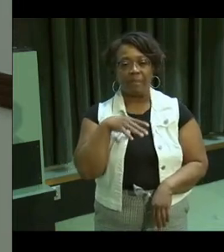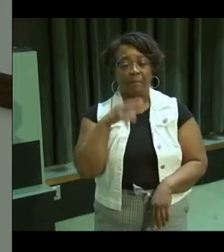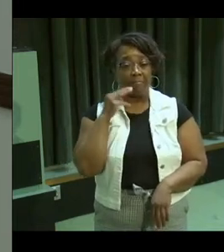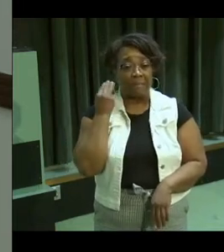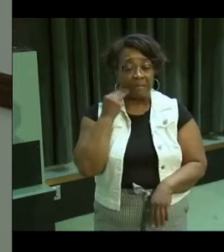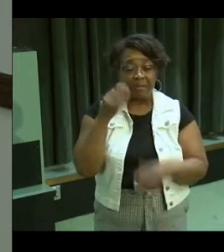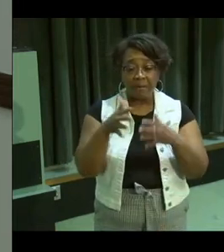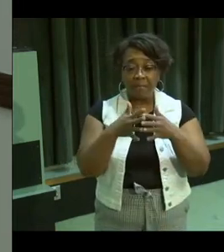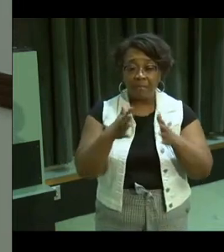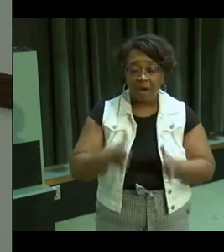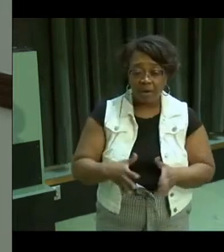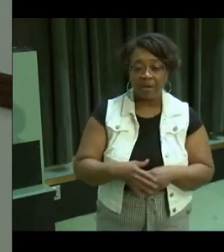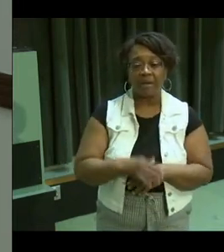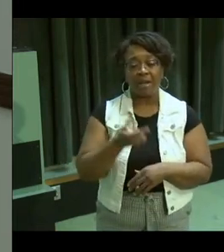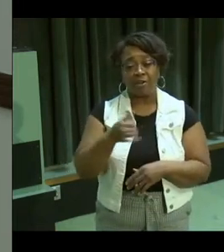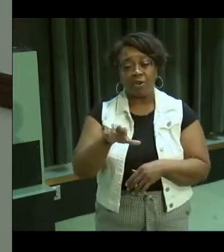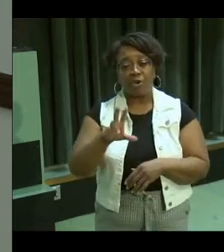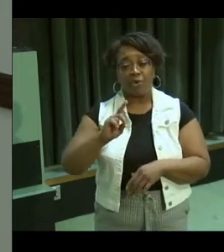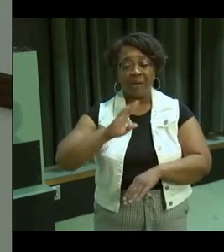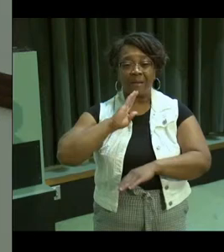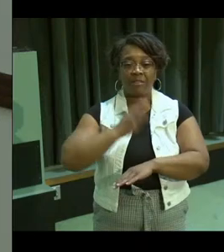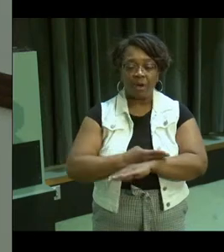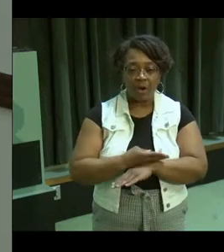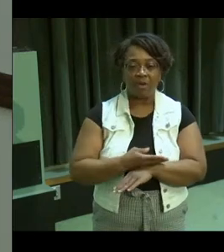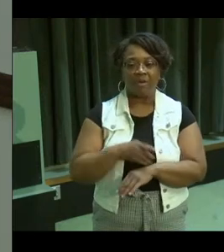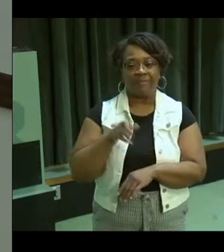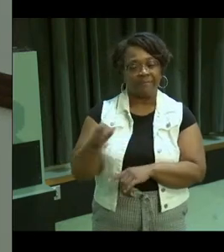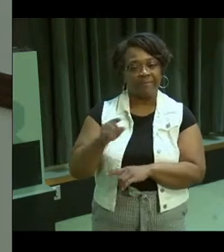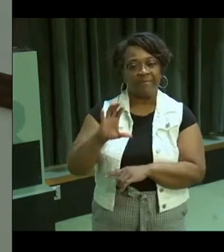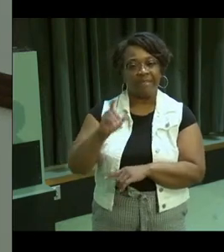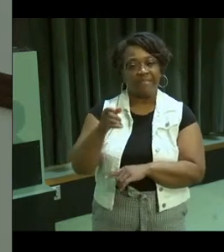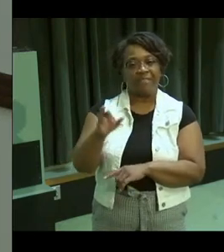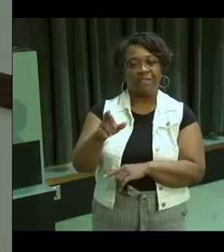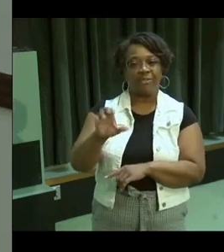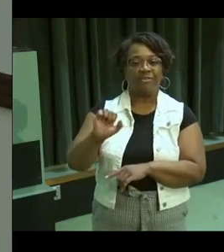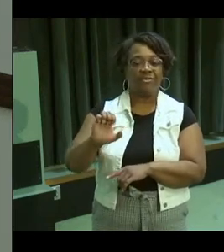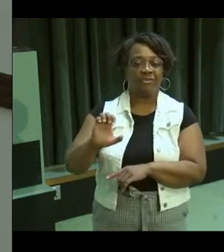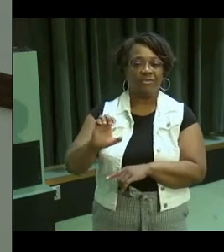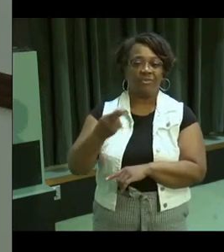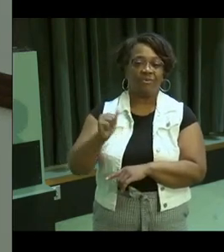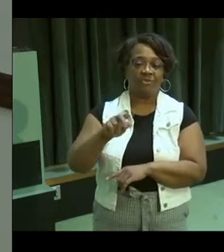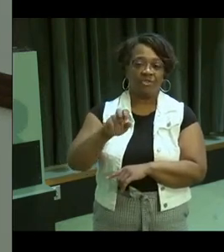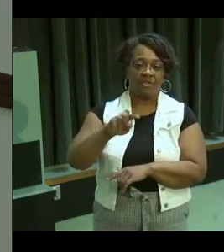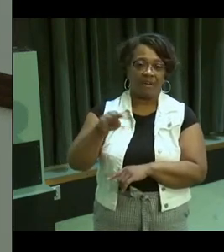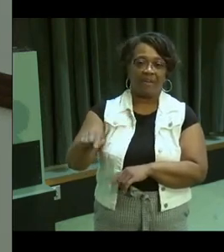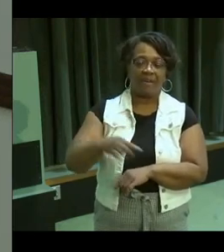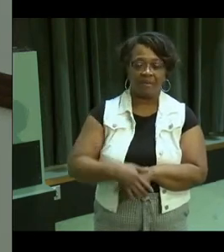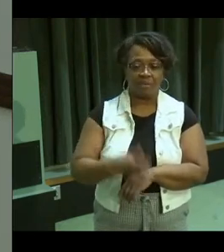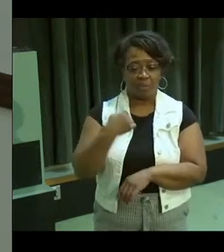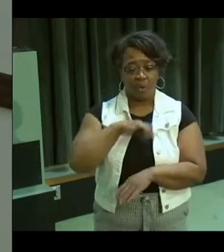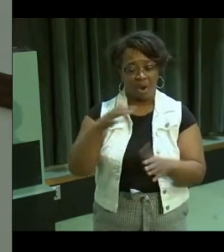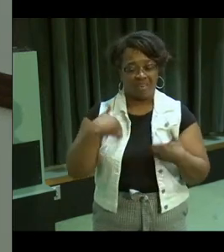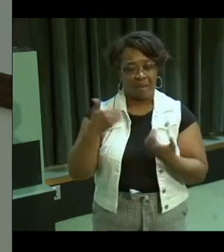Americans, and as the